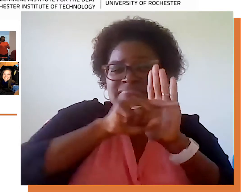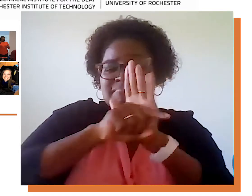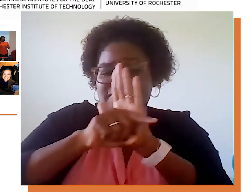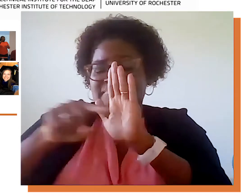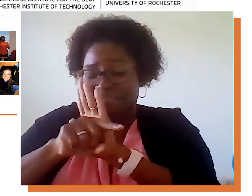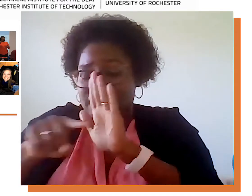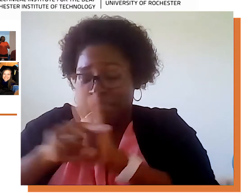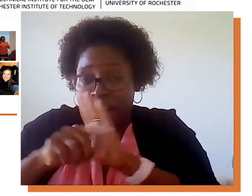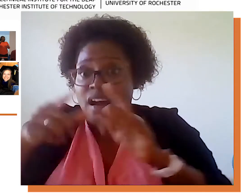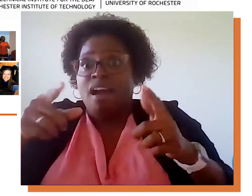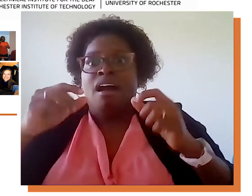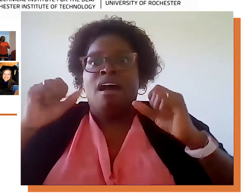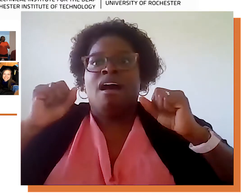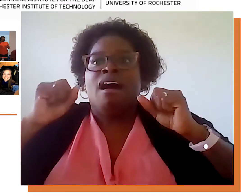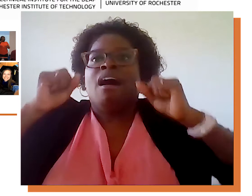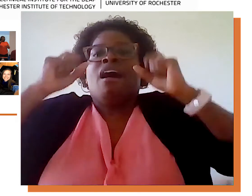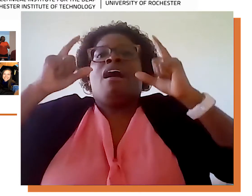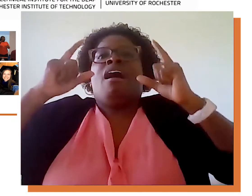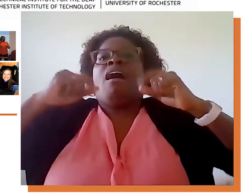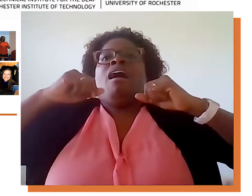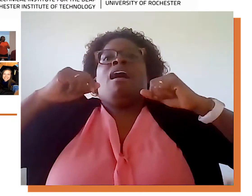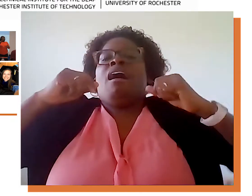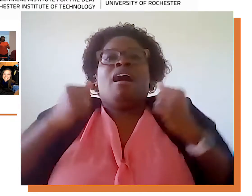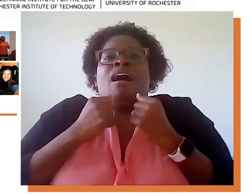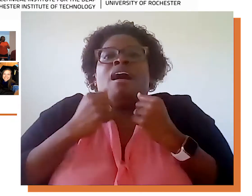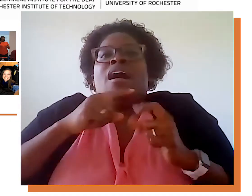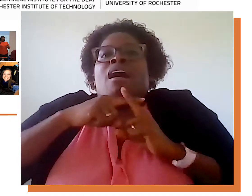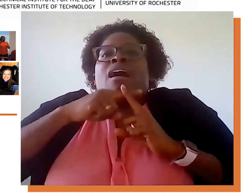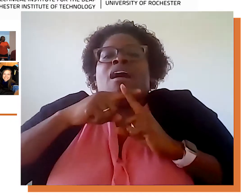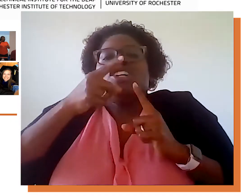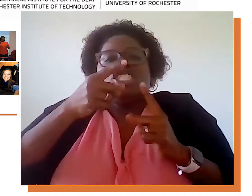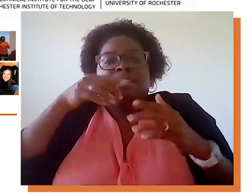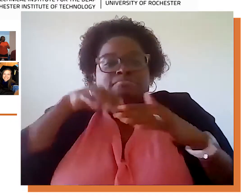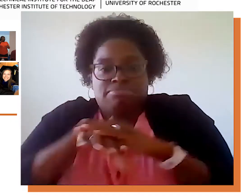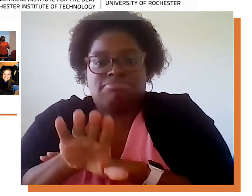I had gone through all of these different things, and she got this for me.